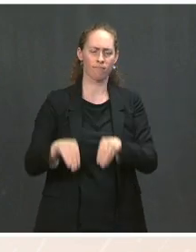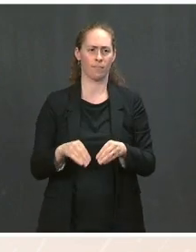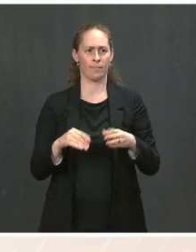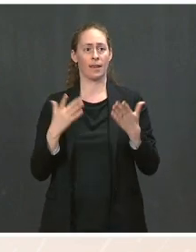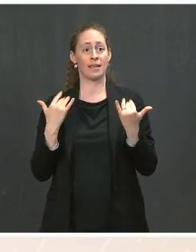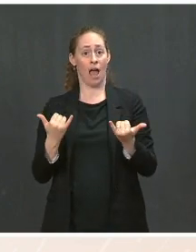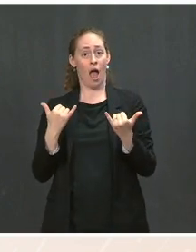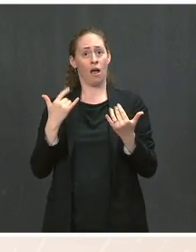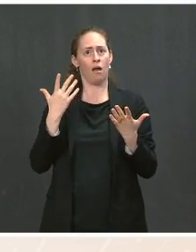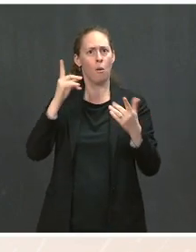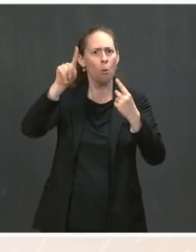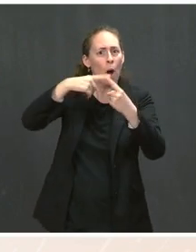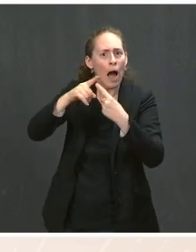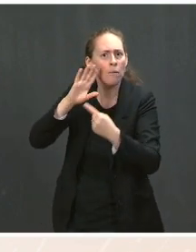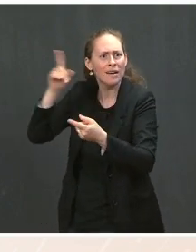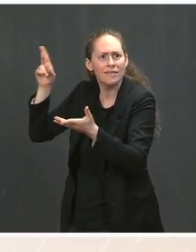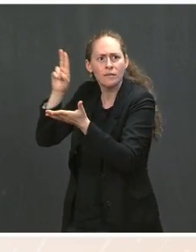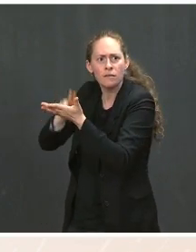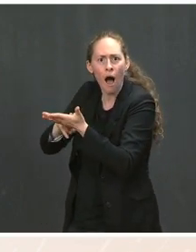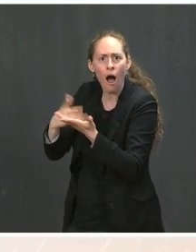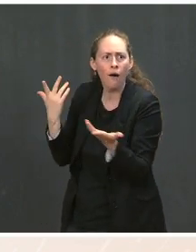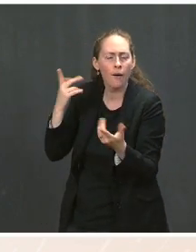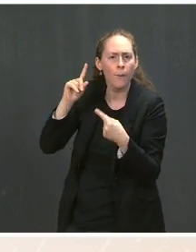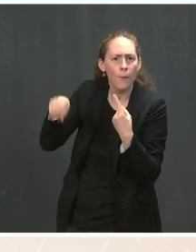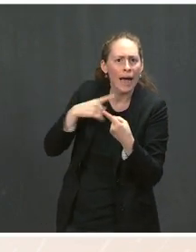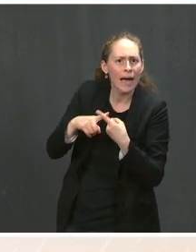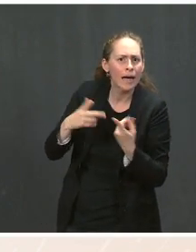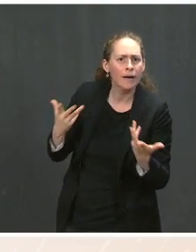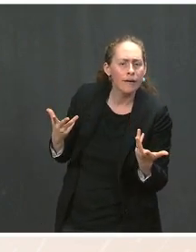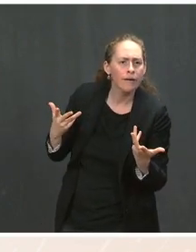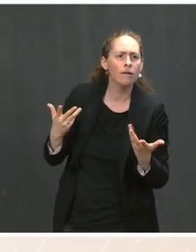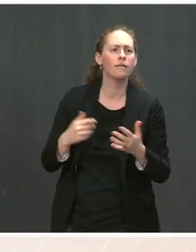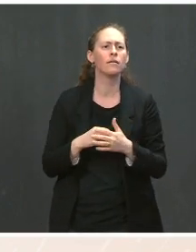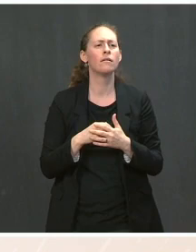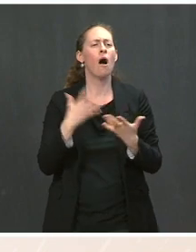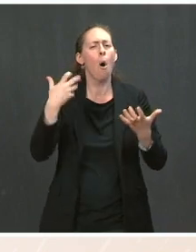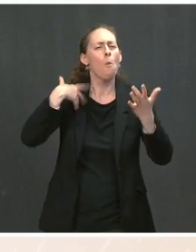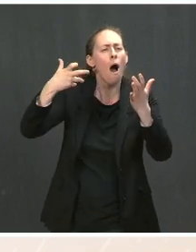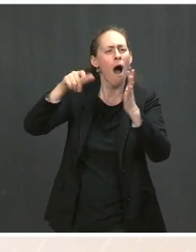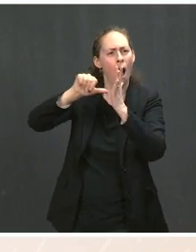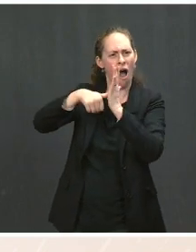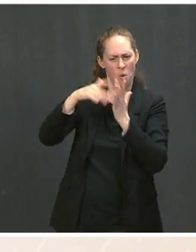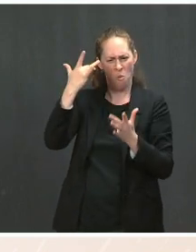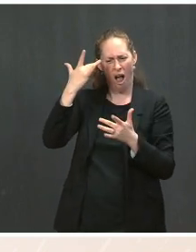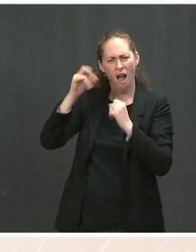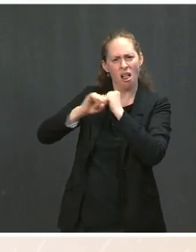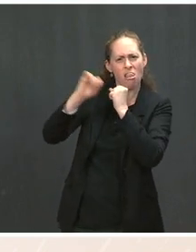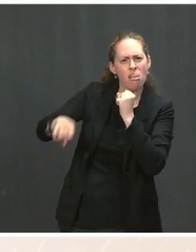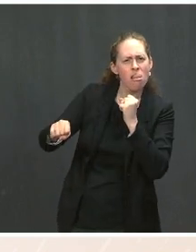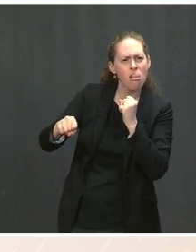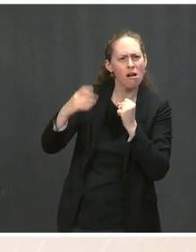The reasons though -- what is the holdup here? Is it — Ms. Psaki: It remains -- it remains an issue.